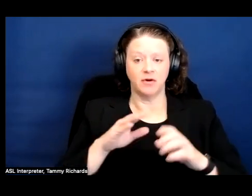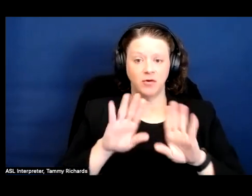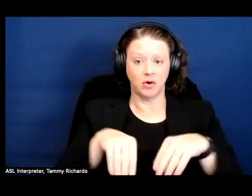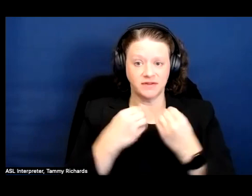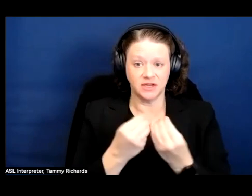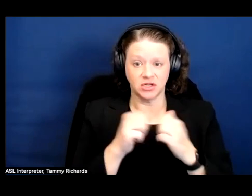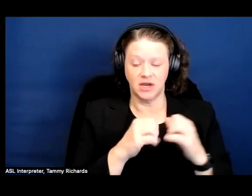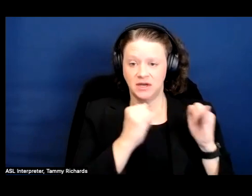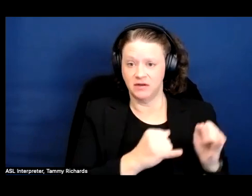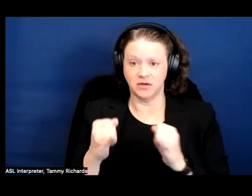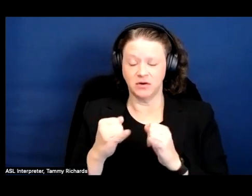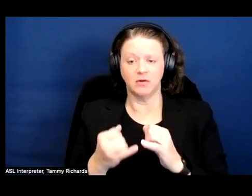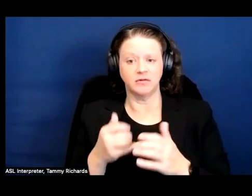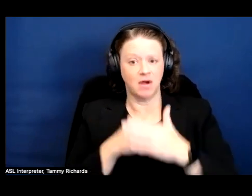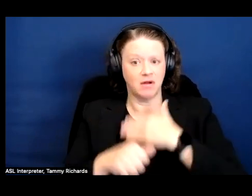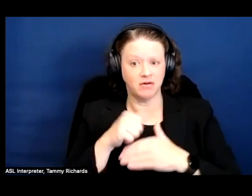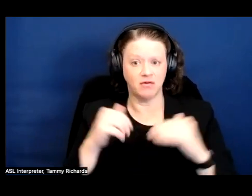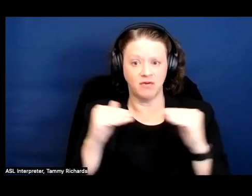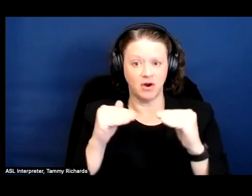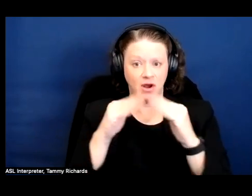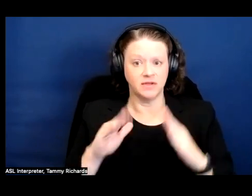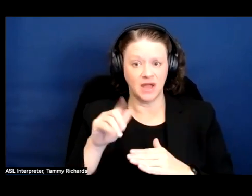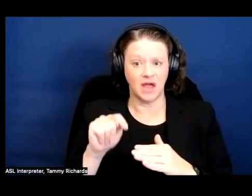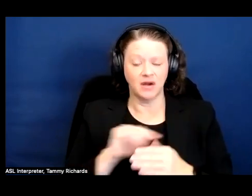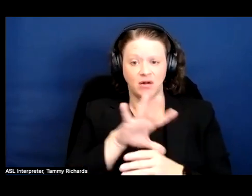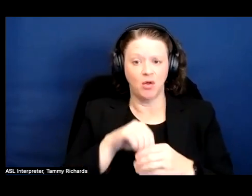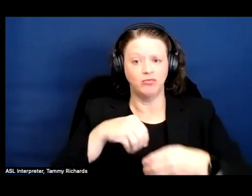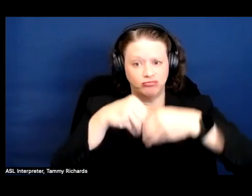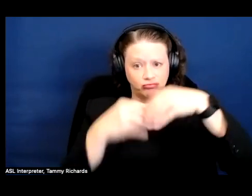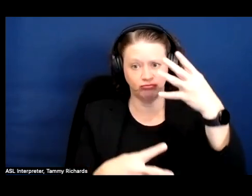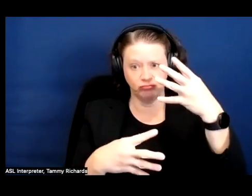with having such a dog on the property. And those do provide some challenging issues.